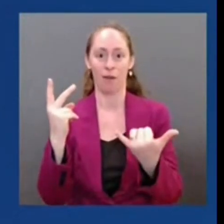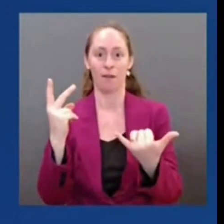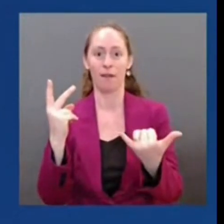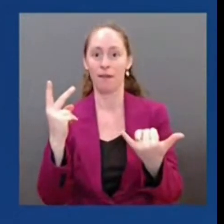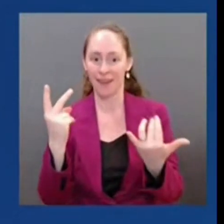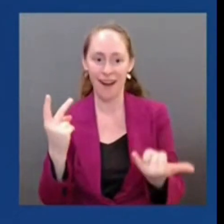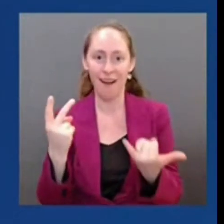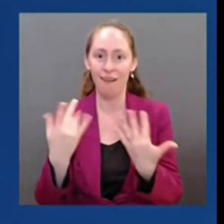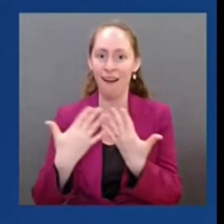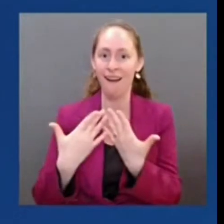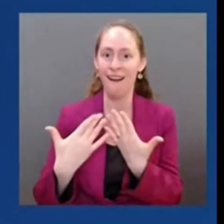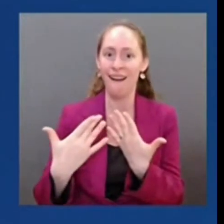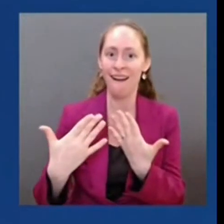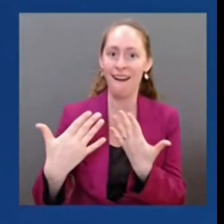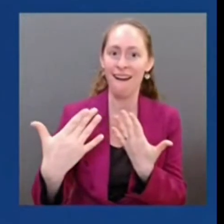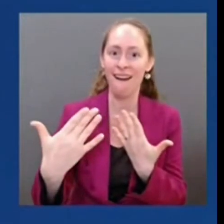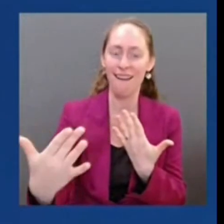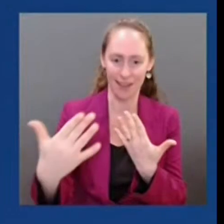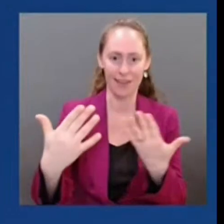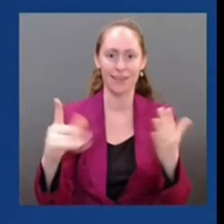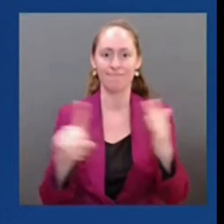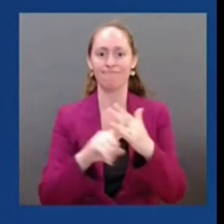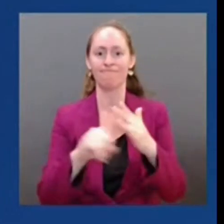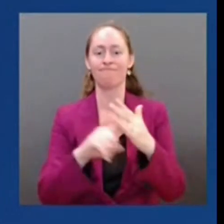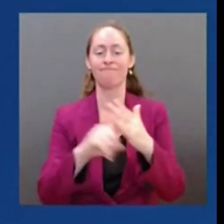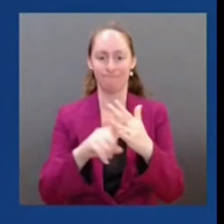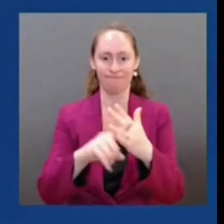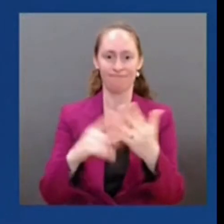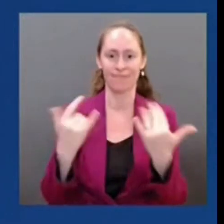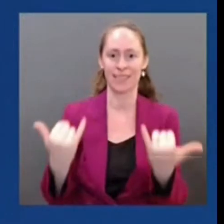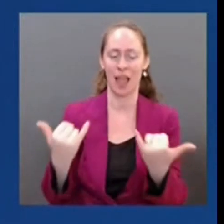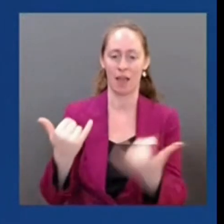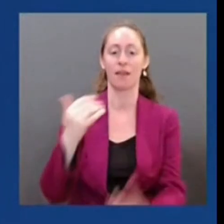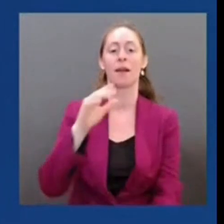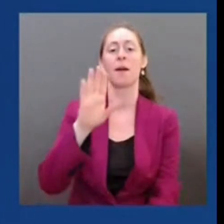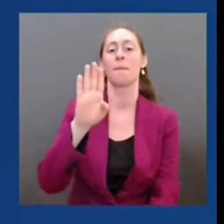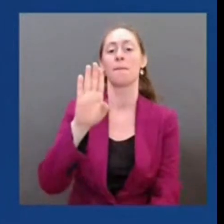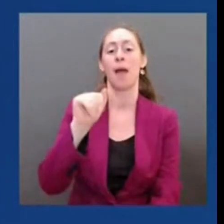DECEMBER AND JANUARY.